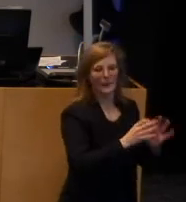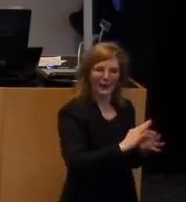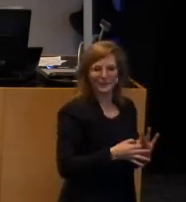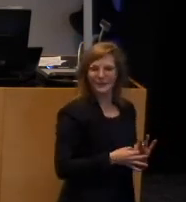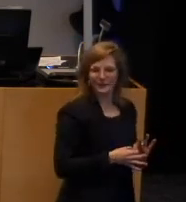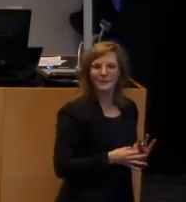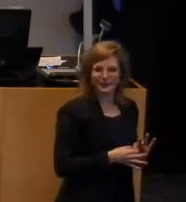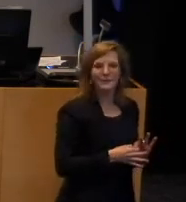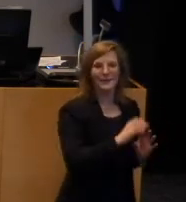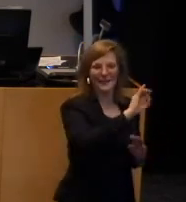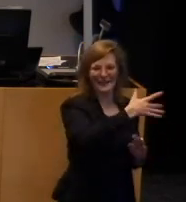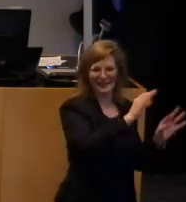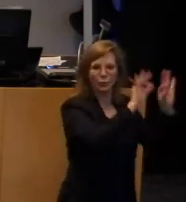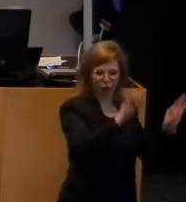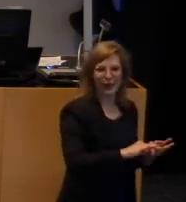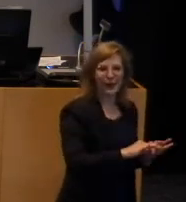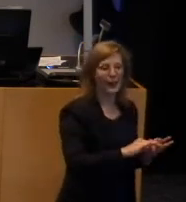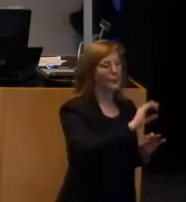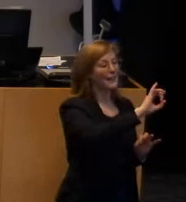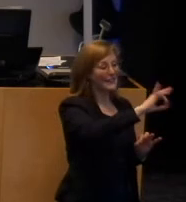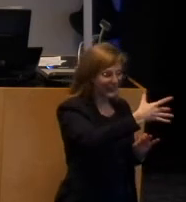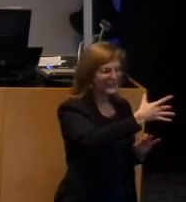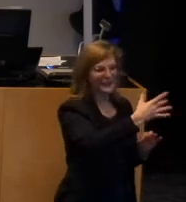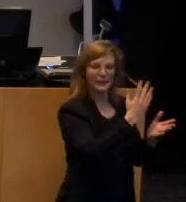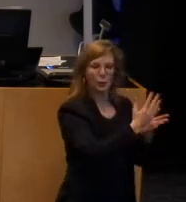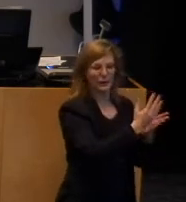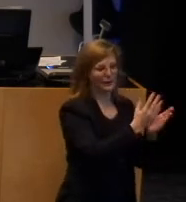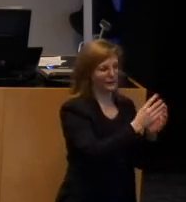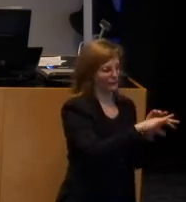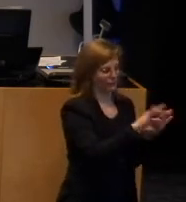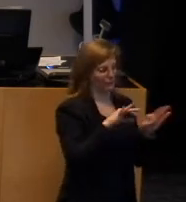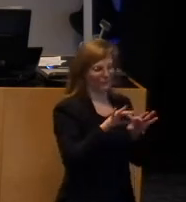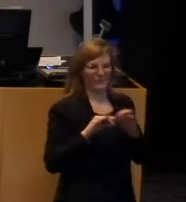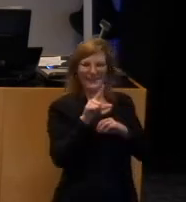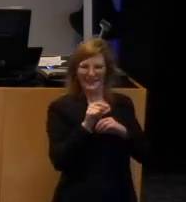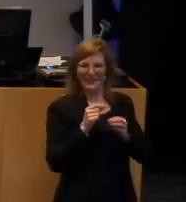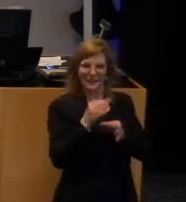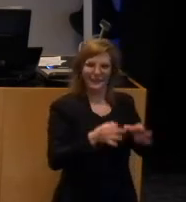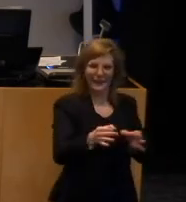And then of these 19, 10 strategies were mentioned by four interpreters or more